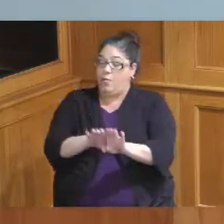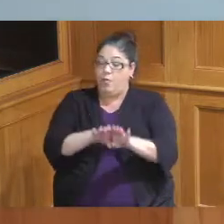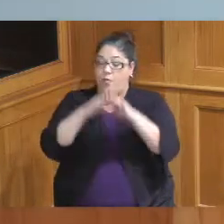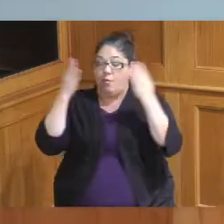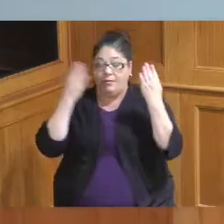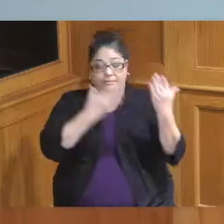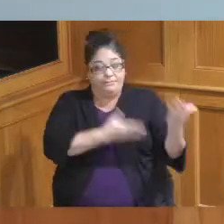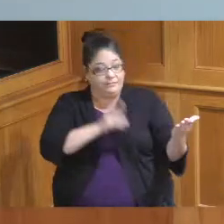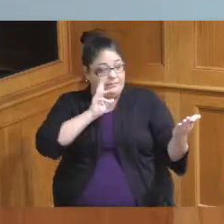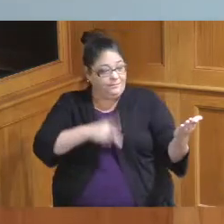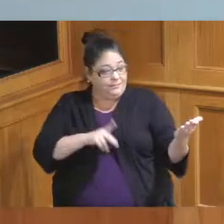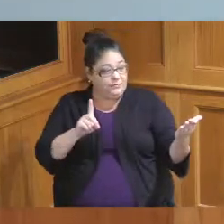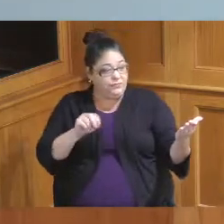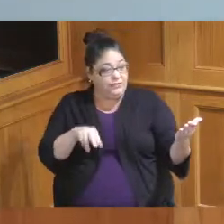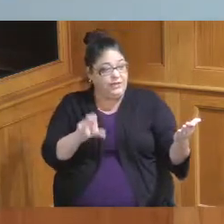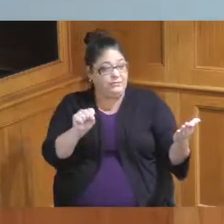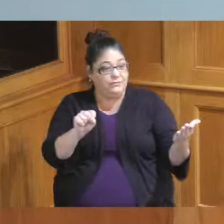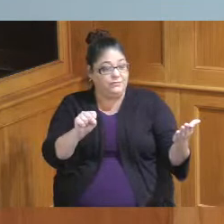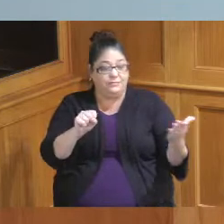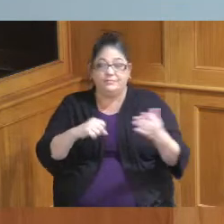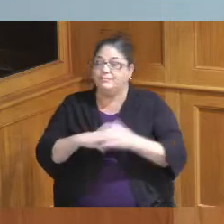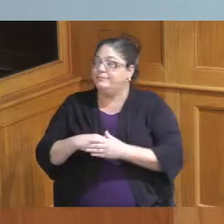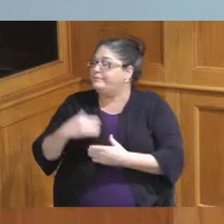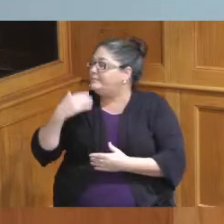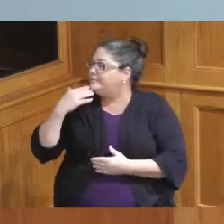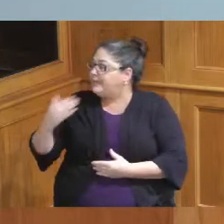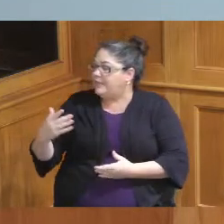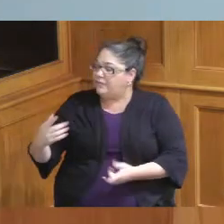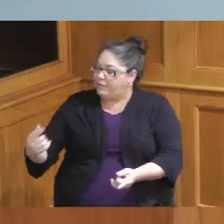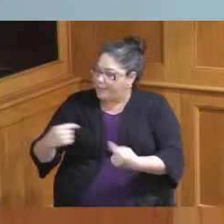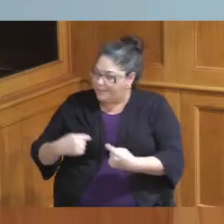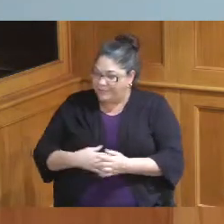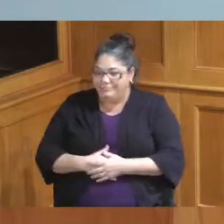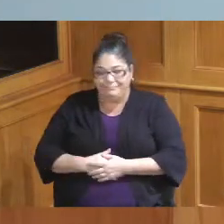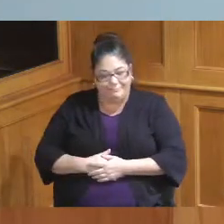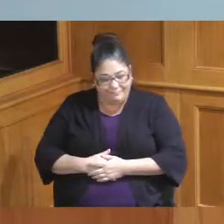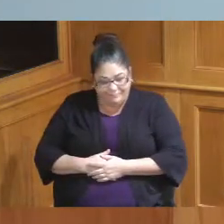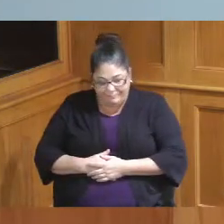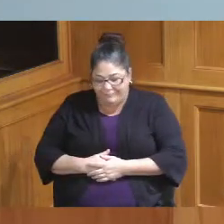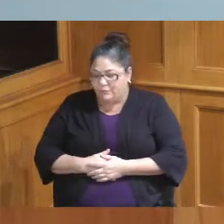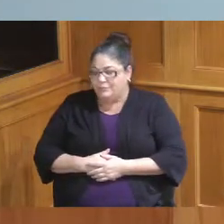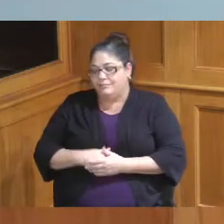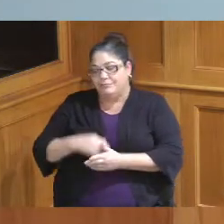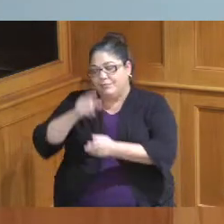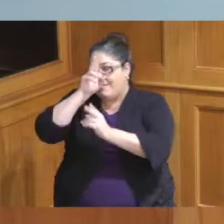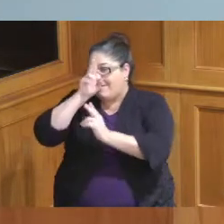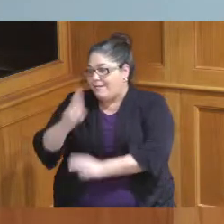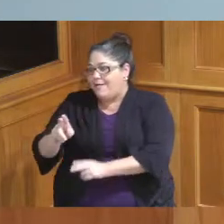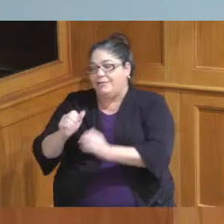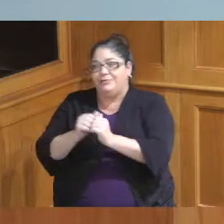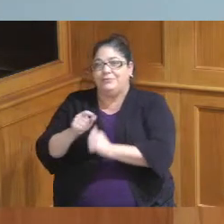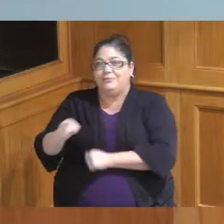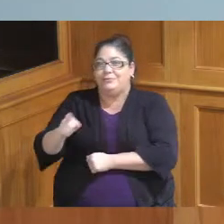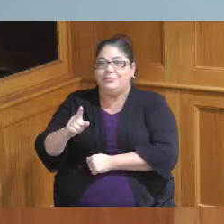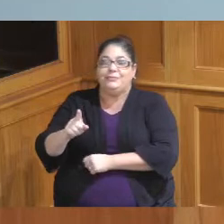Driehaus thank you thank you for being here it is our pleasure to honor you to recognize you